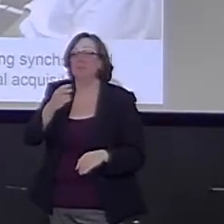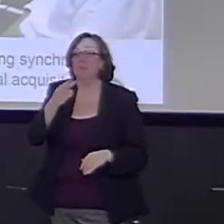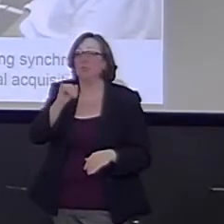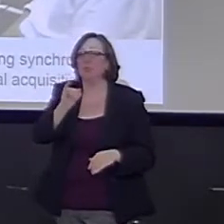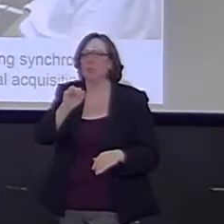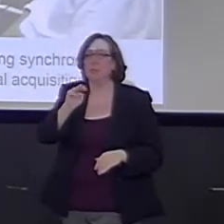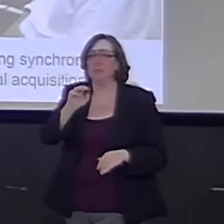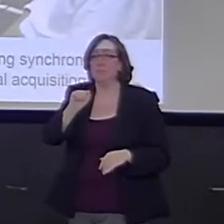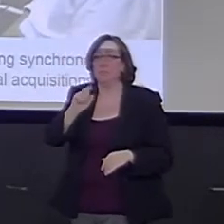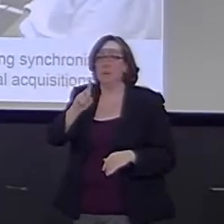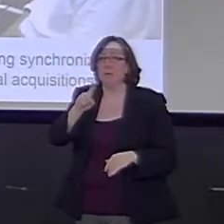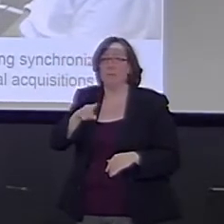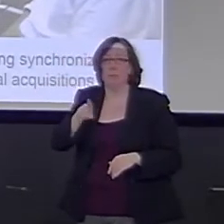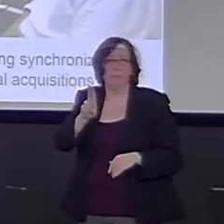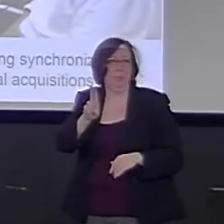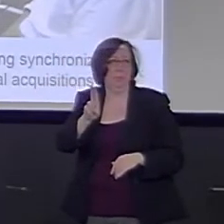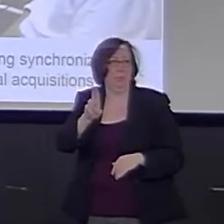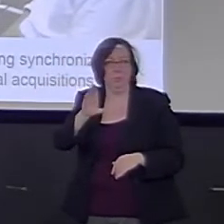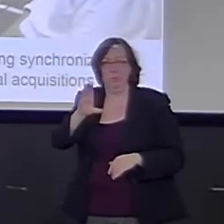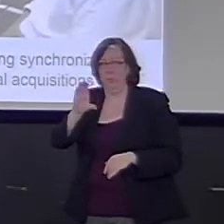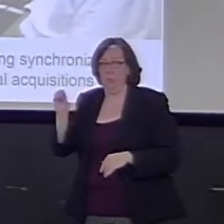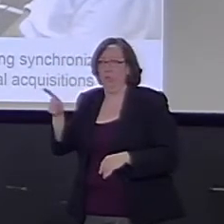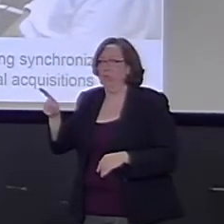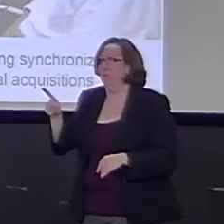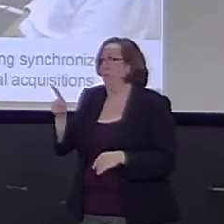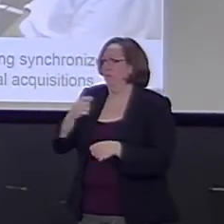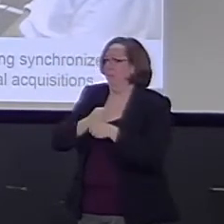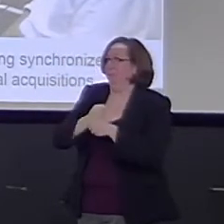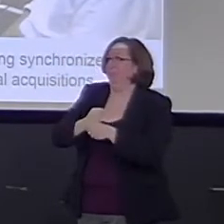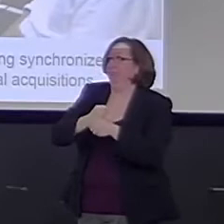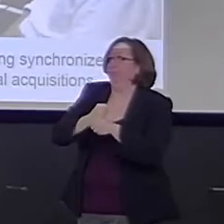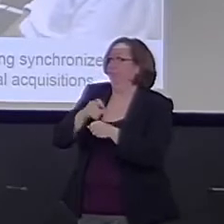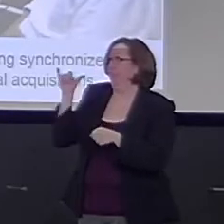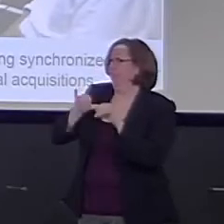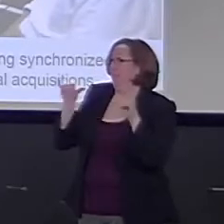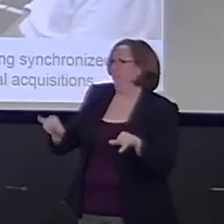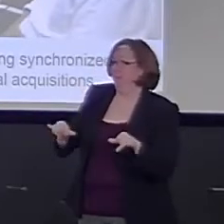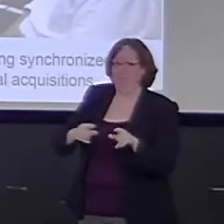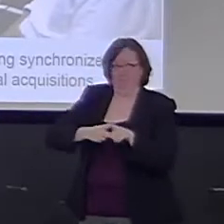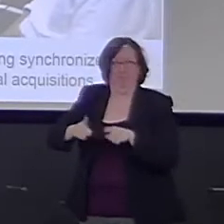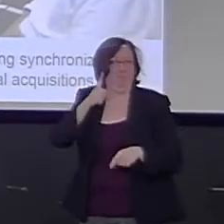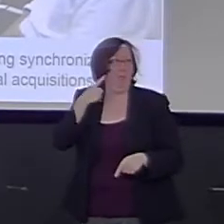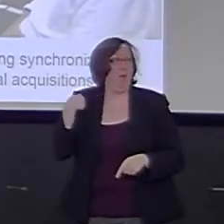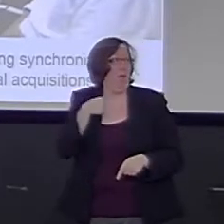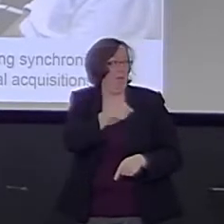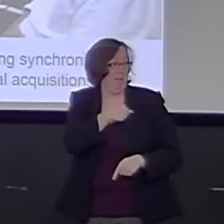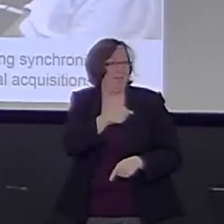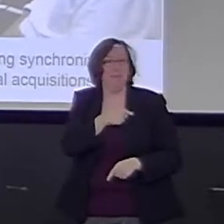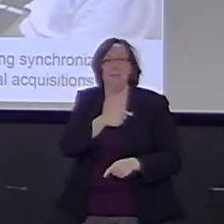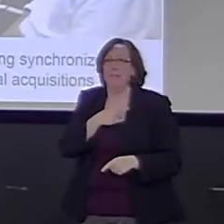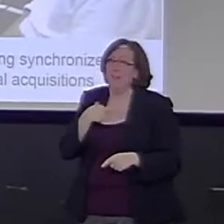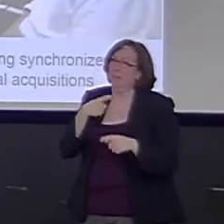who has given us a large number of optodes so that we can cover two heads at once,